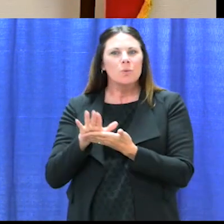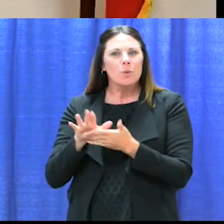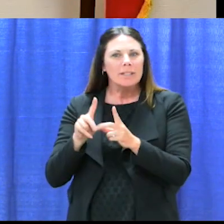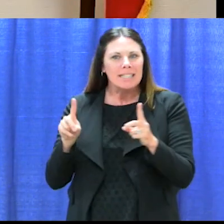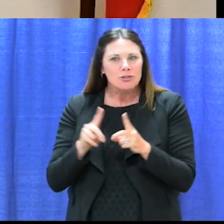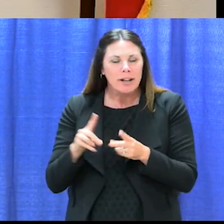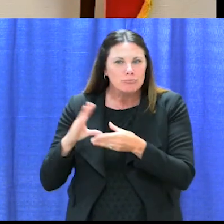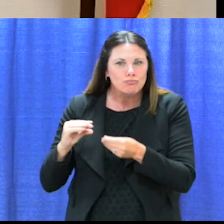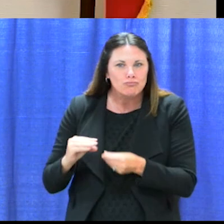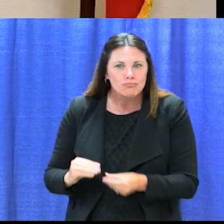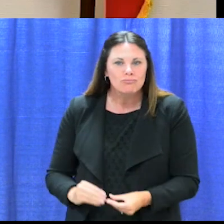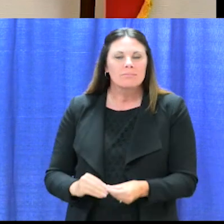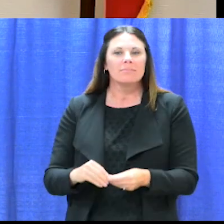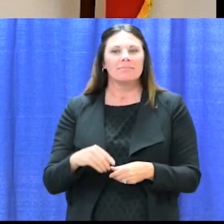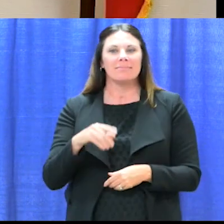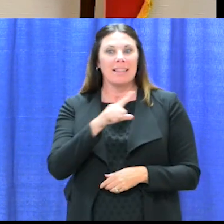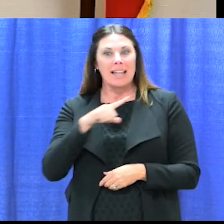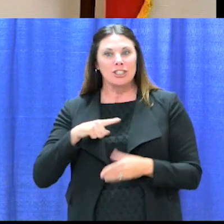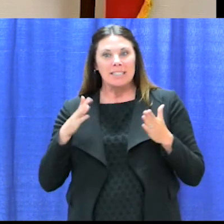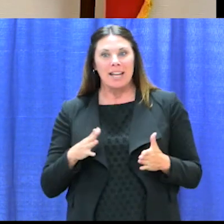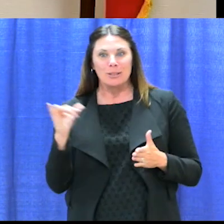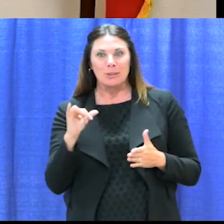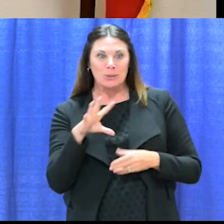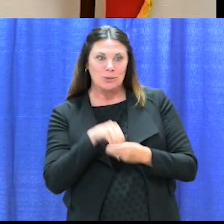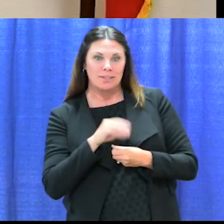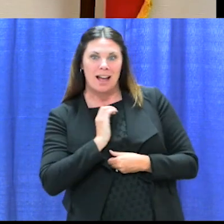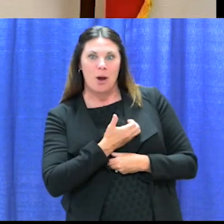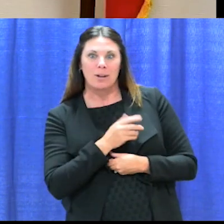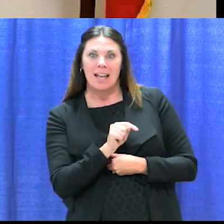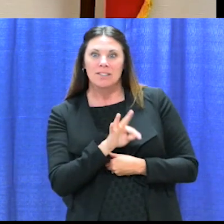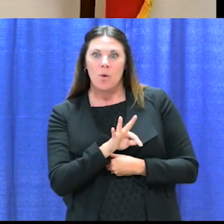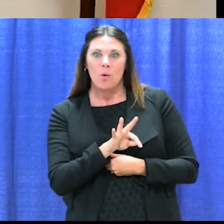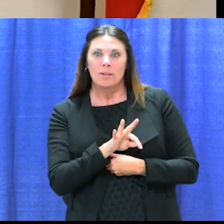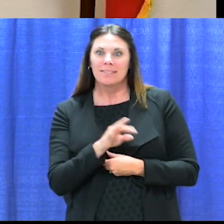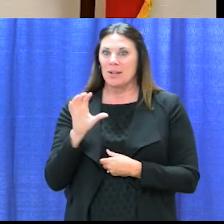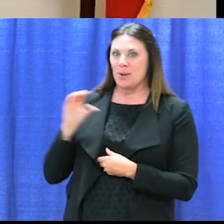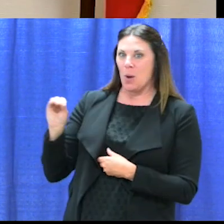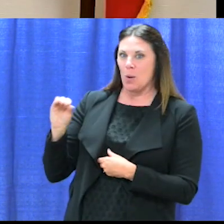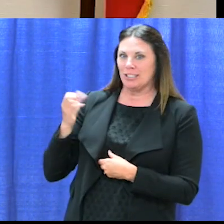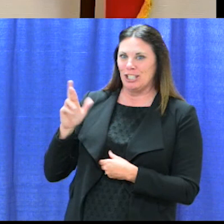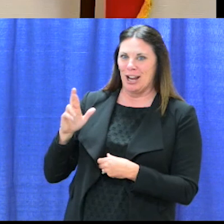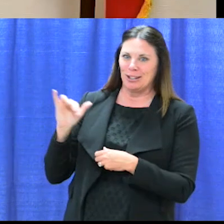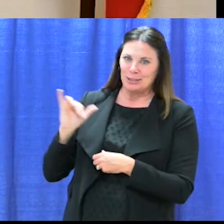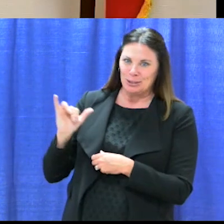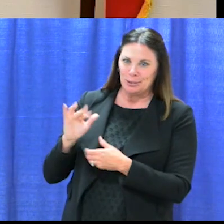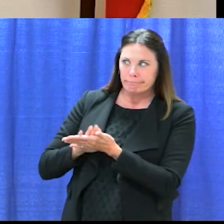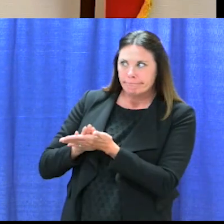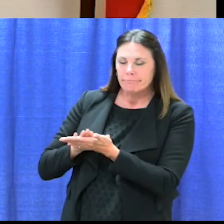to the legislators who serve on this task force. And to my co-chair, Senator Leyva for her work.